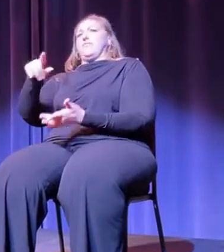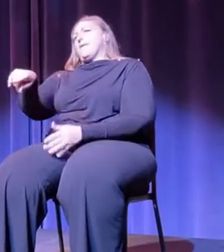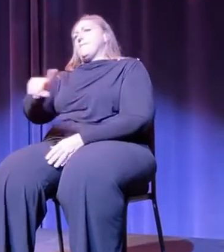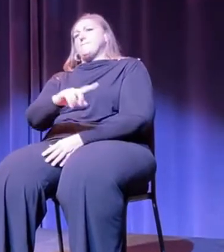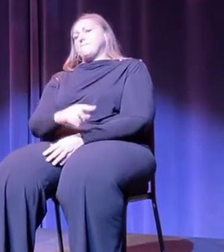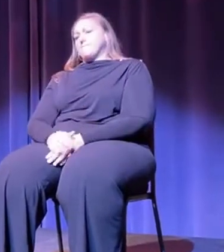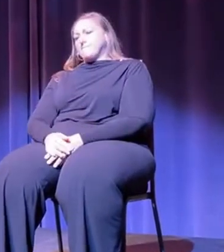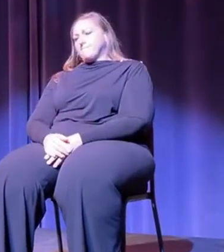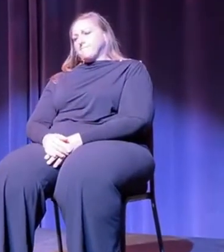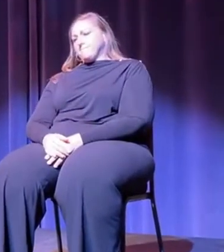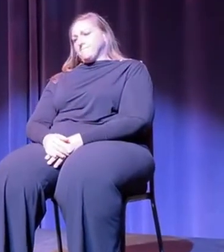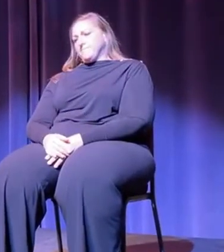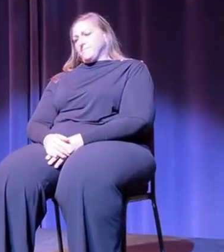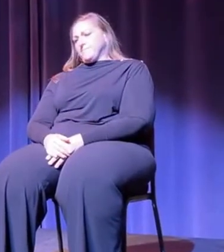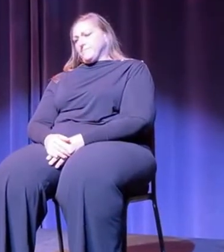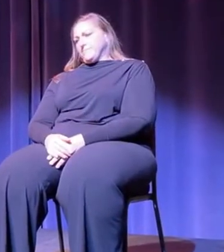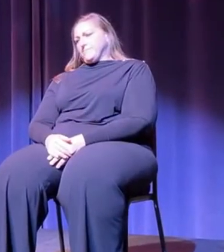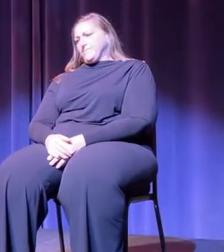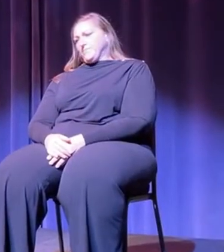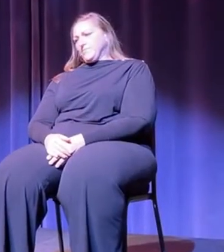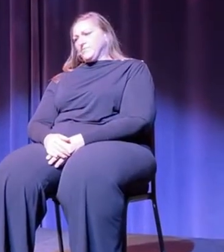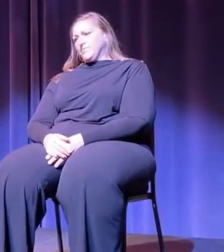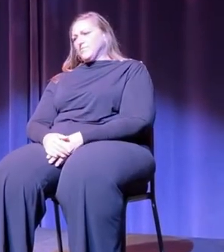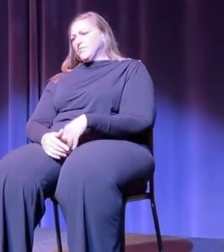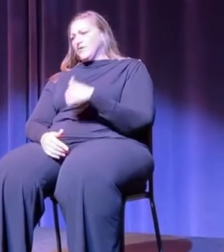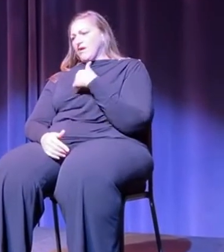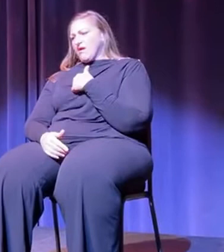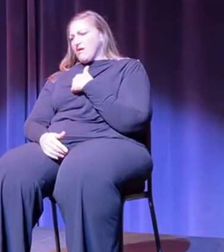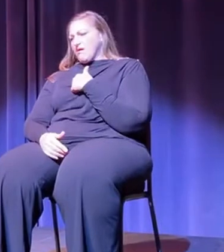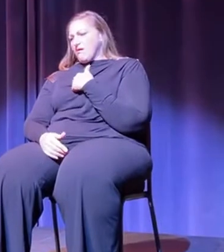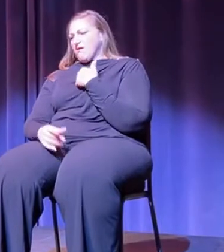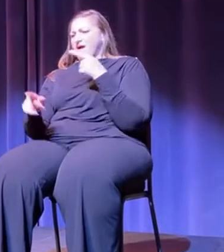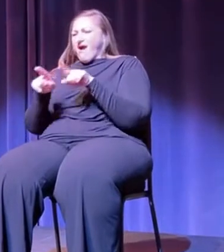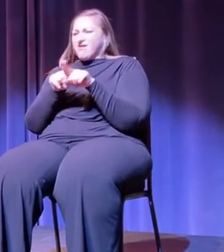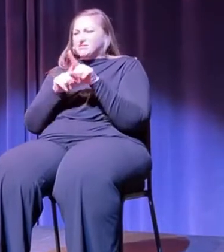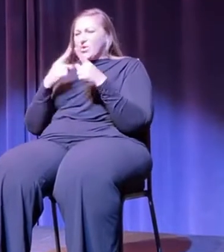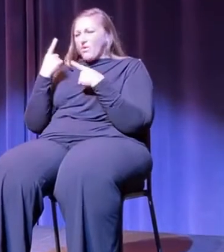And I also think of how all words are medicine